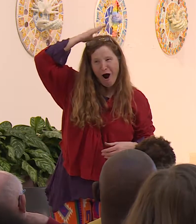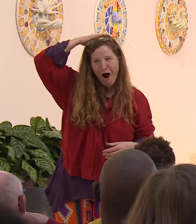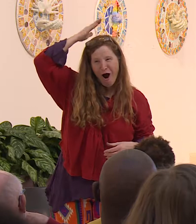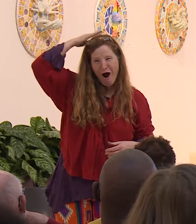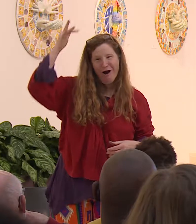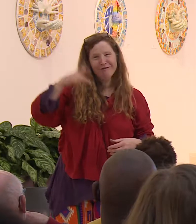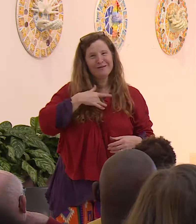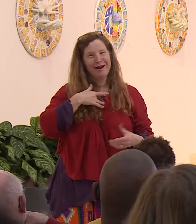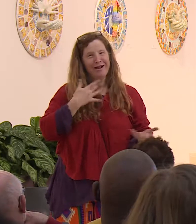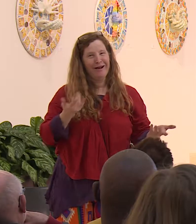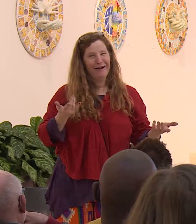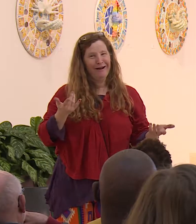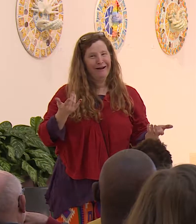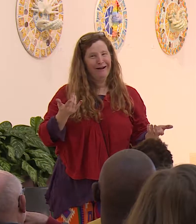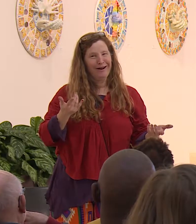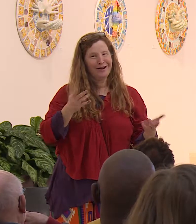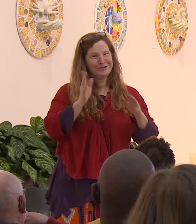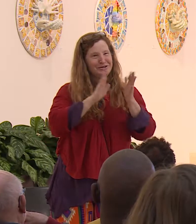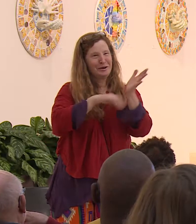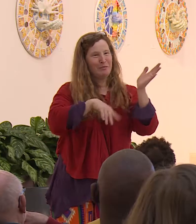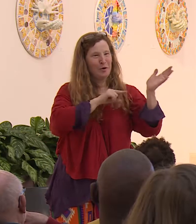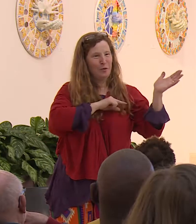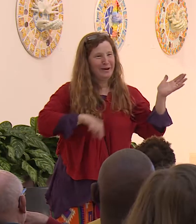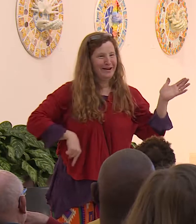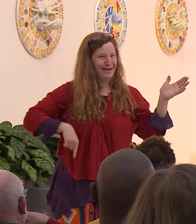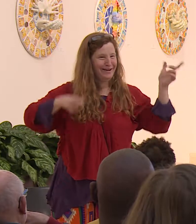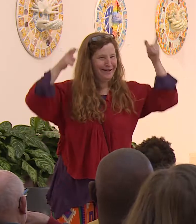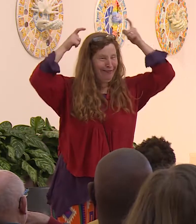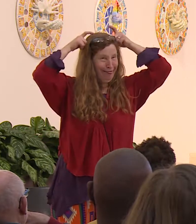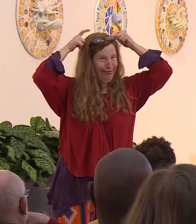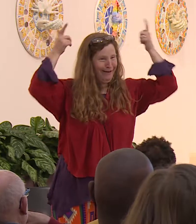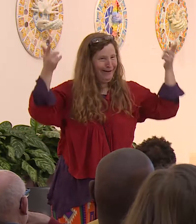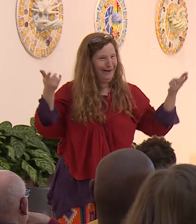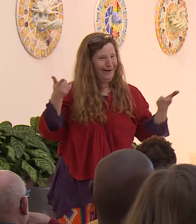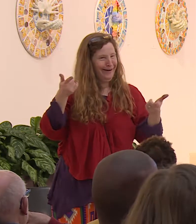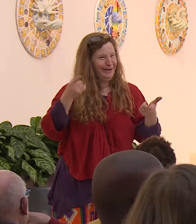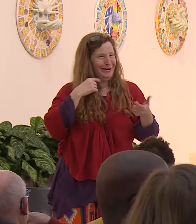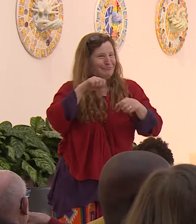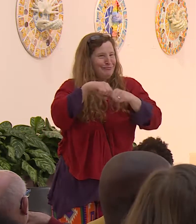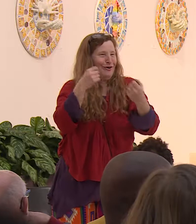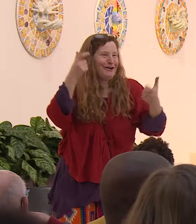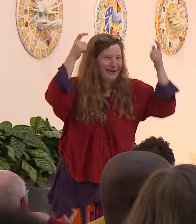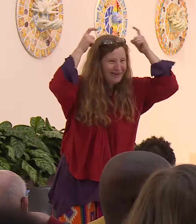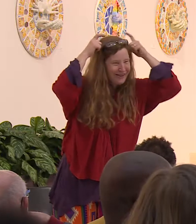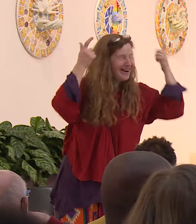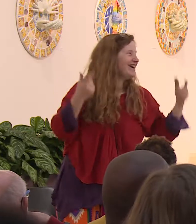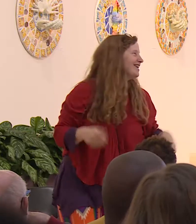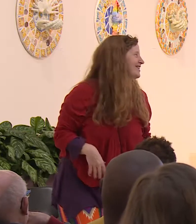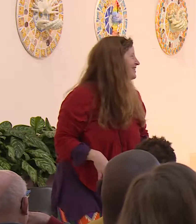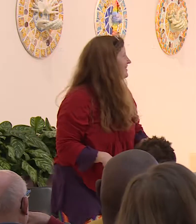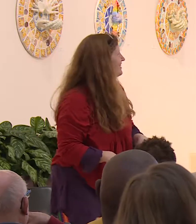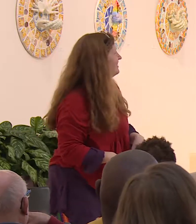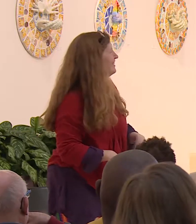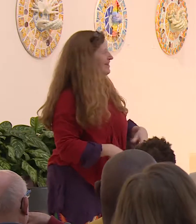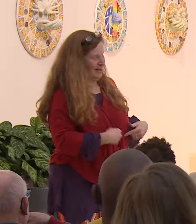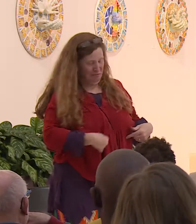We also know that idea of deaf children being shown as-- or treated as pets, almost,